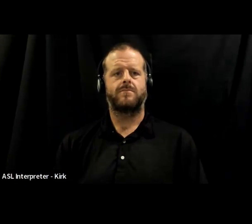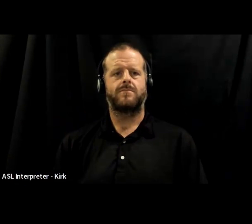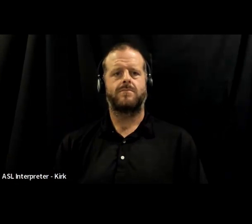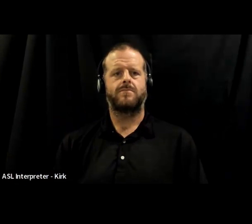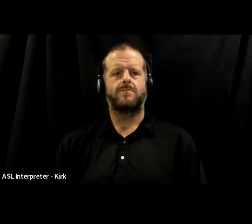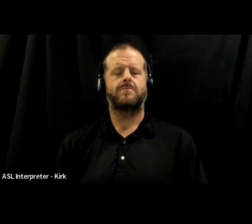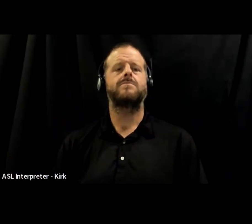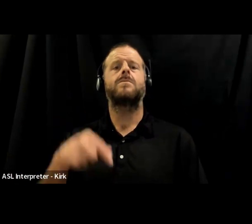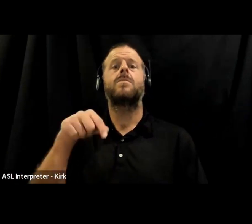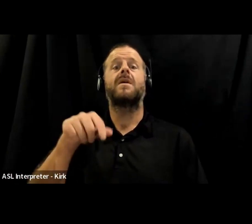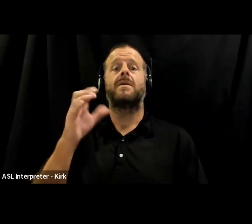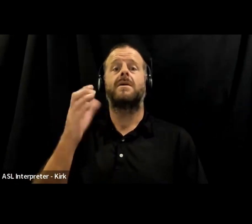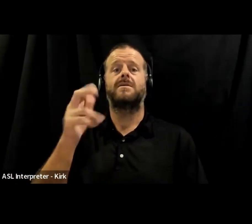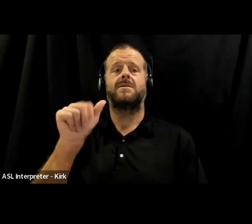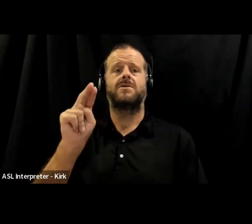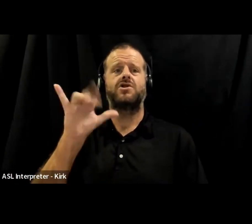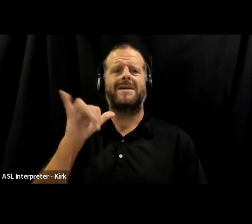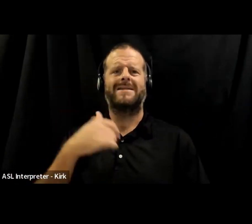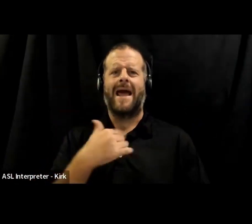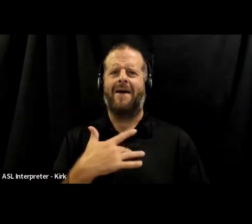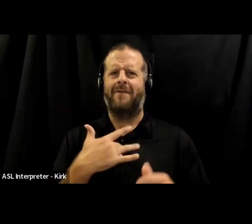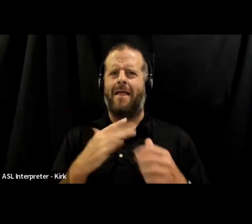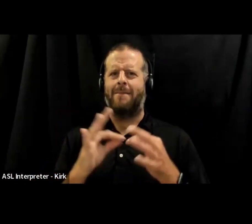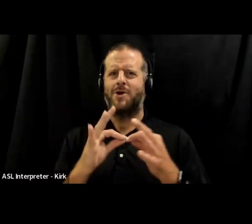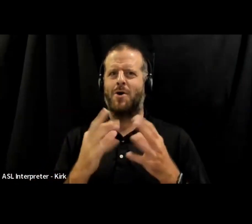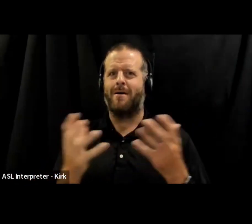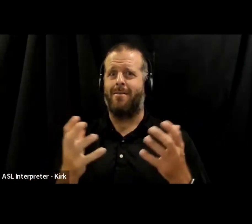This is Chancey. I feel like I'm talking a lot, but I can weigh in on these briefly.